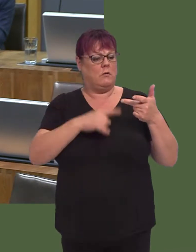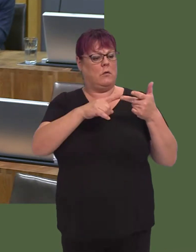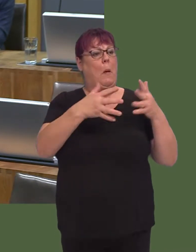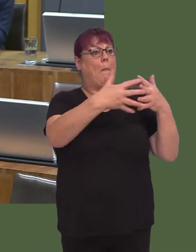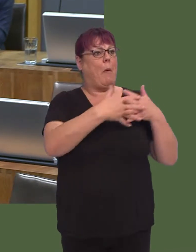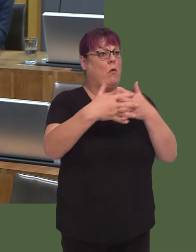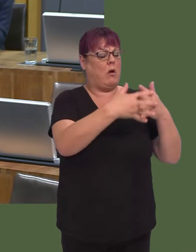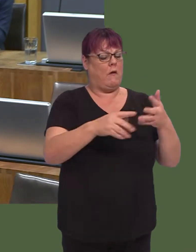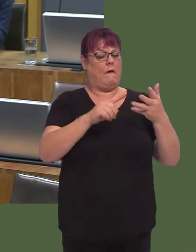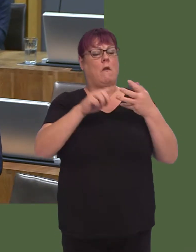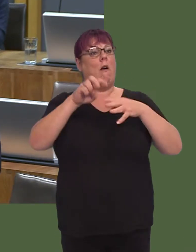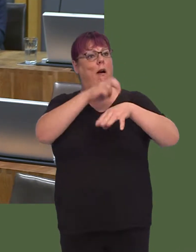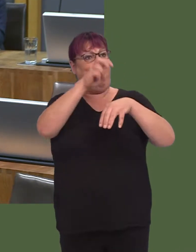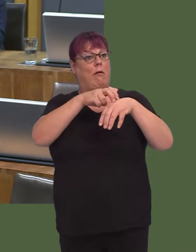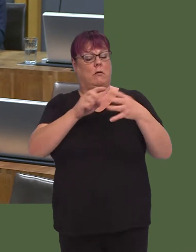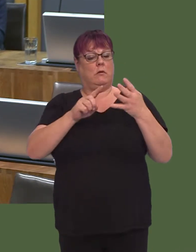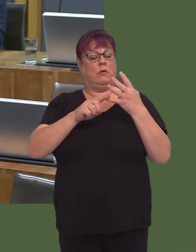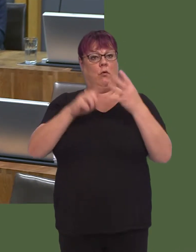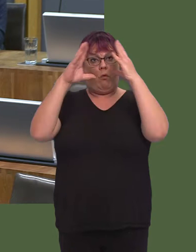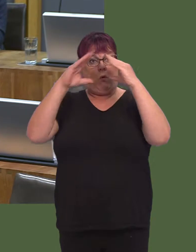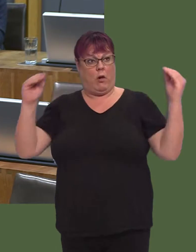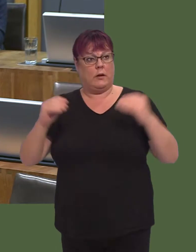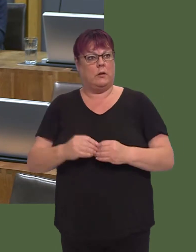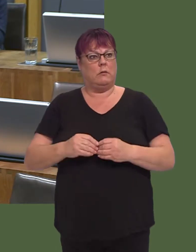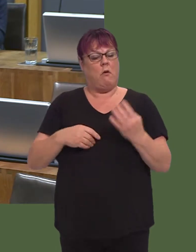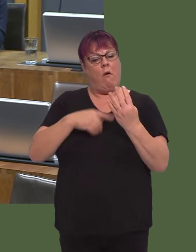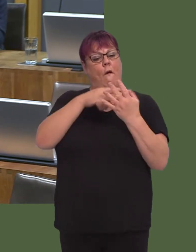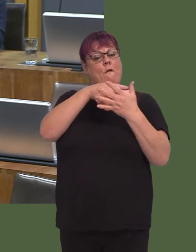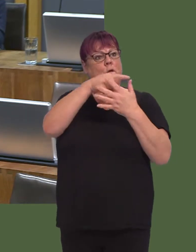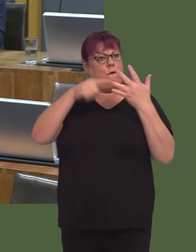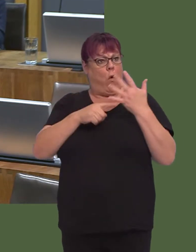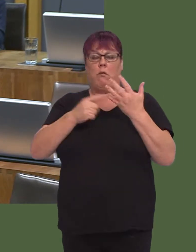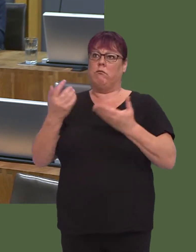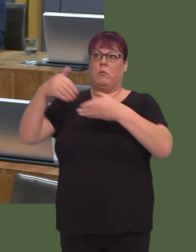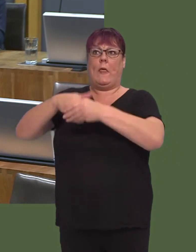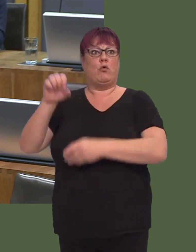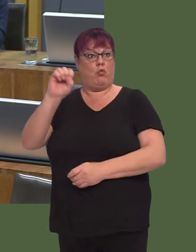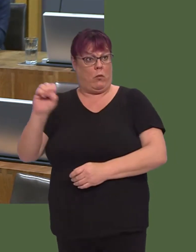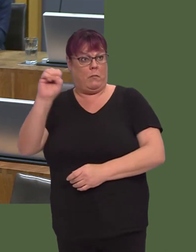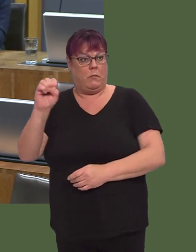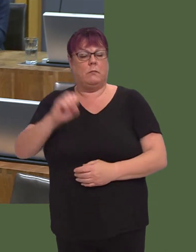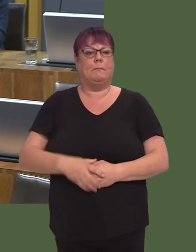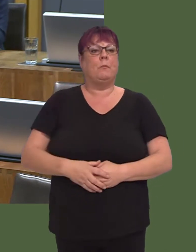second France, third the USA, fourth Ireland, fifth the Netherlands. Now, four of those countries are in the EU.